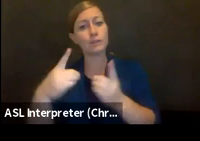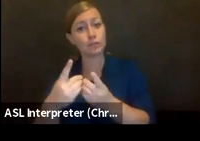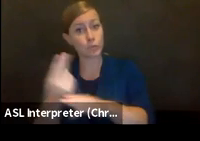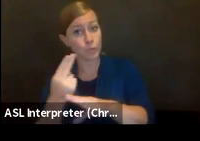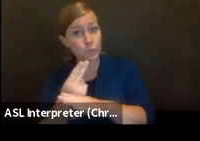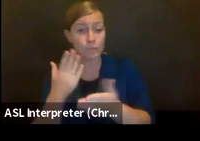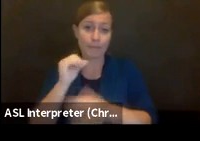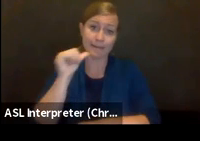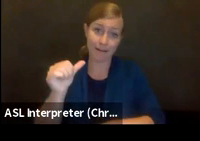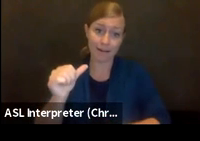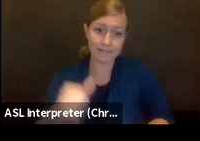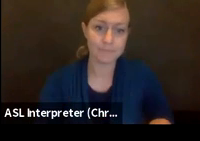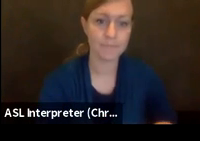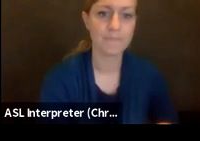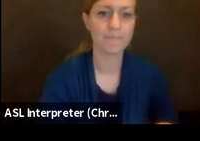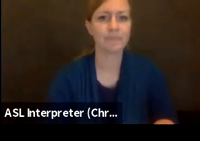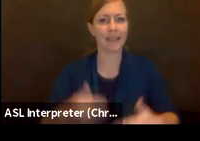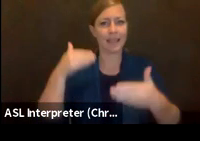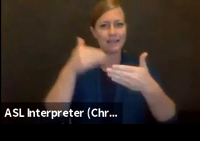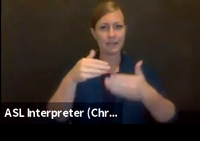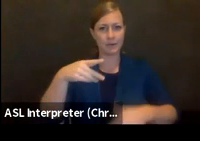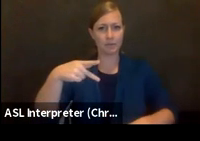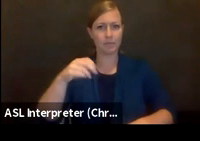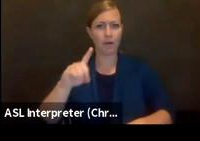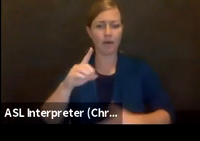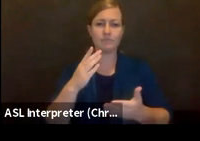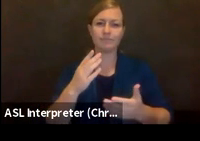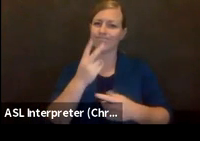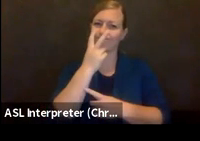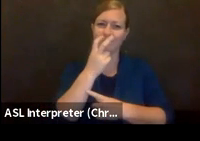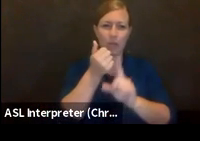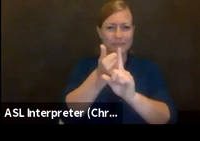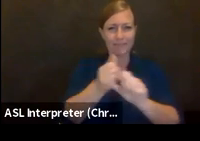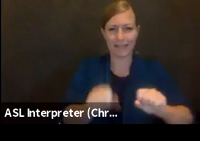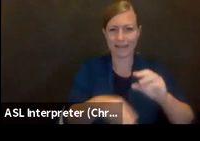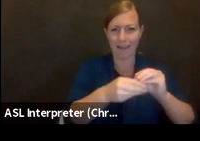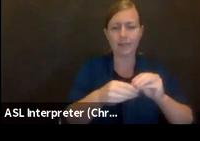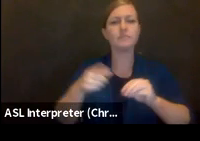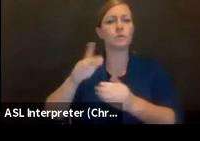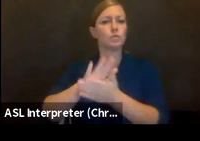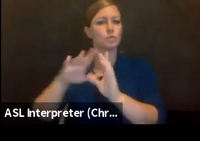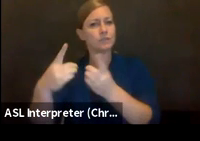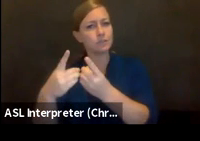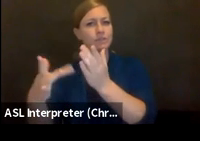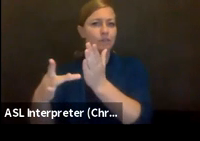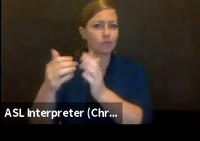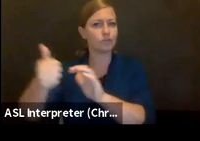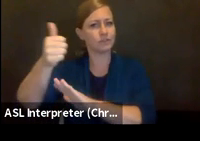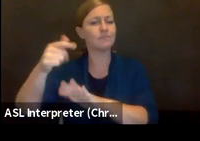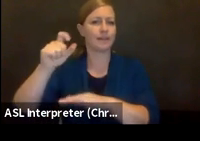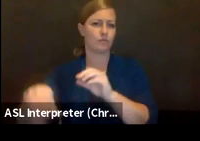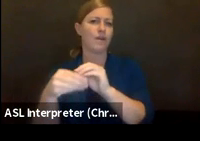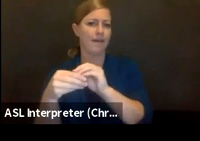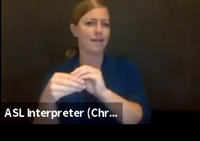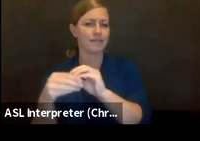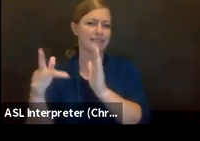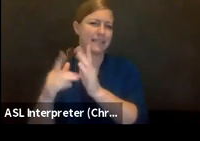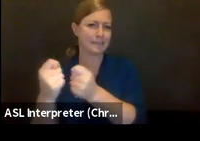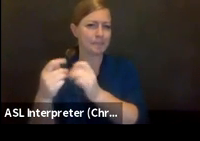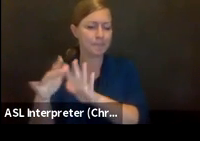ESD 189 - Amy Colburn: Near pod is probably not one that you will be able to add yourself, but the district will have to set up that for you and make it available. So as you're going through here. If there's things that you